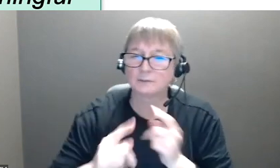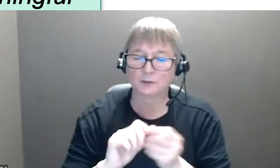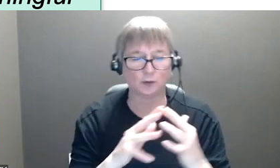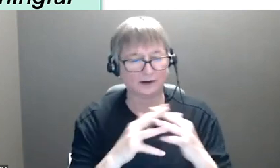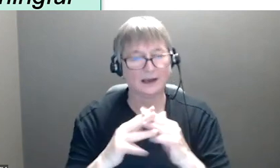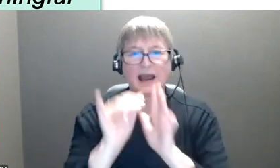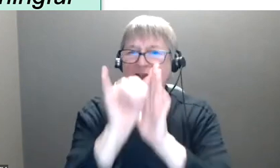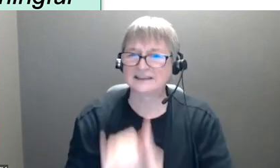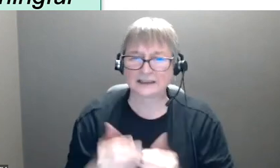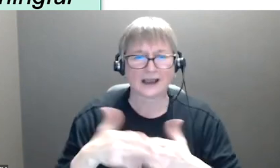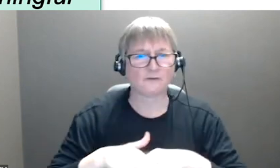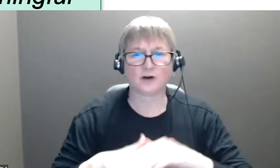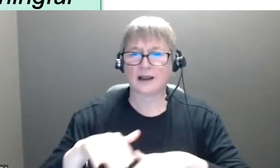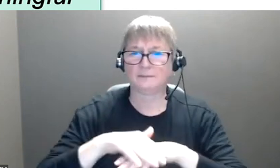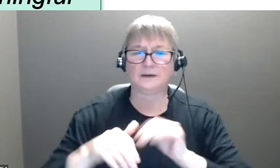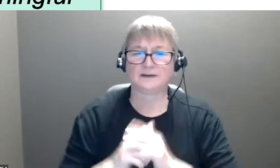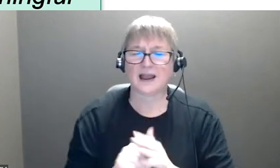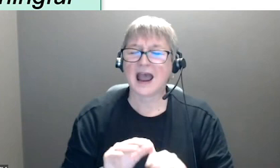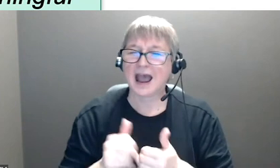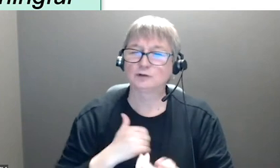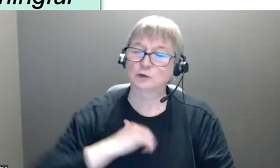At this point we would like to open the floor for discussion questions,